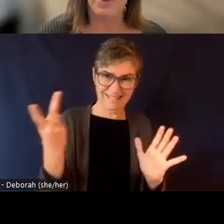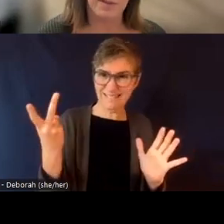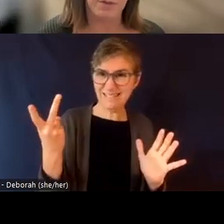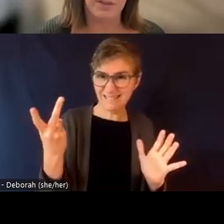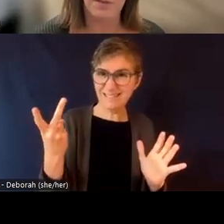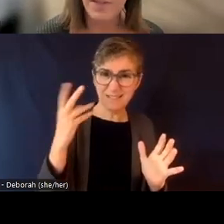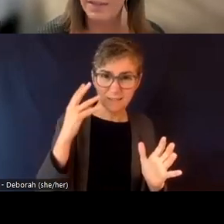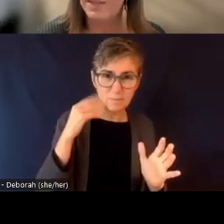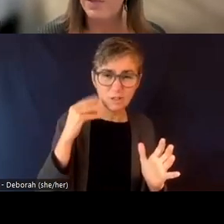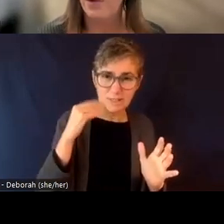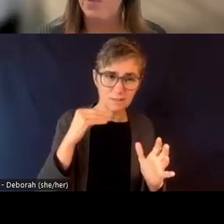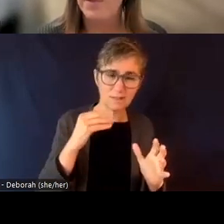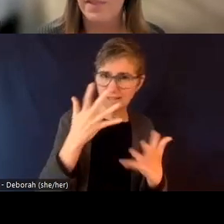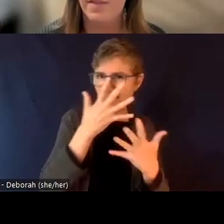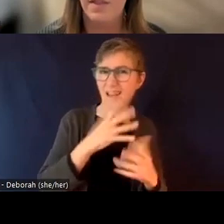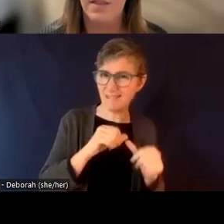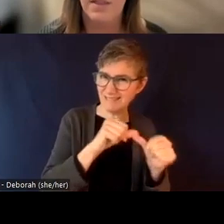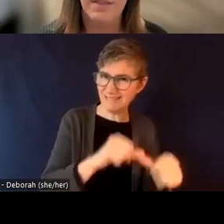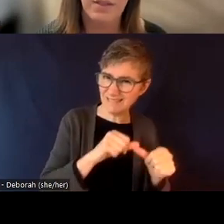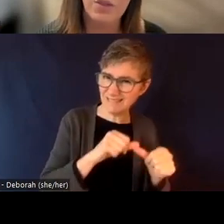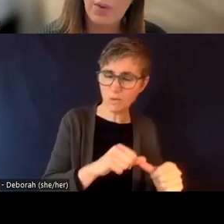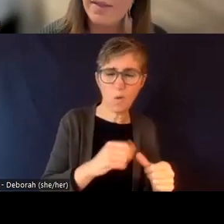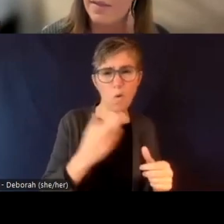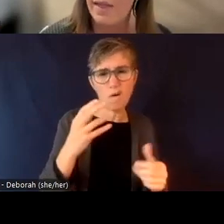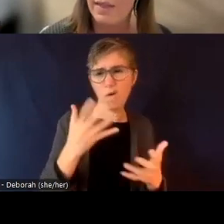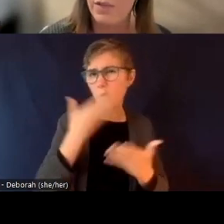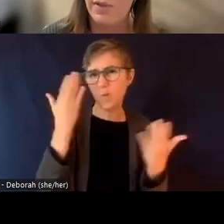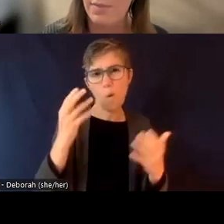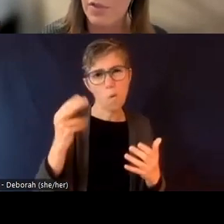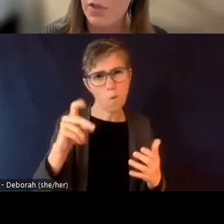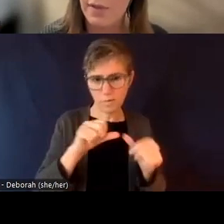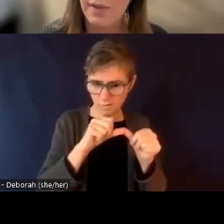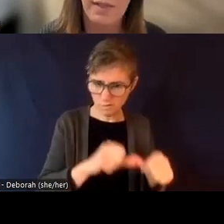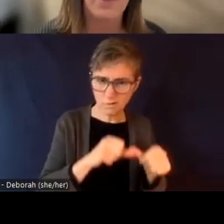persistent feelings of sadness or hopelessness, nearly twice as likely to attempt suicide during